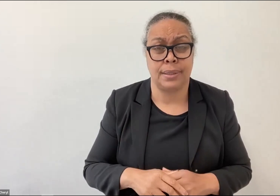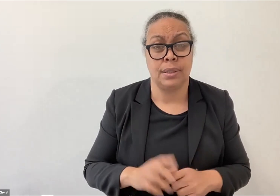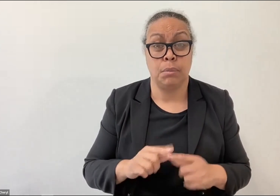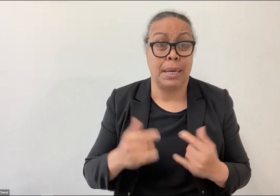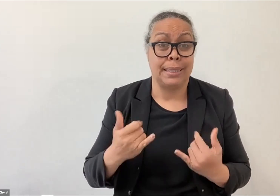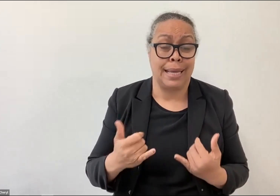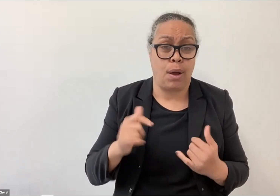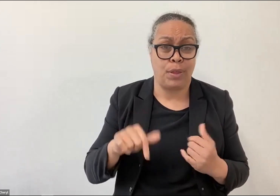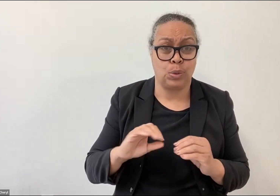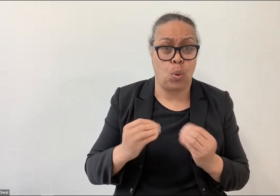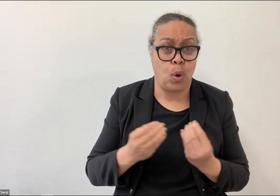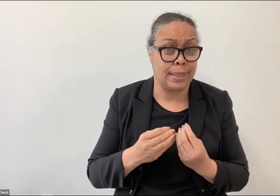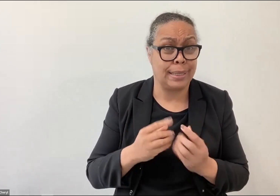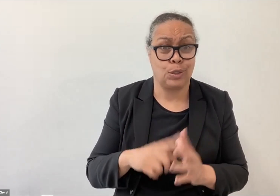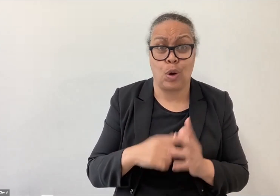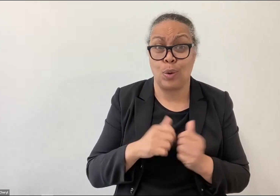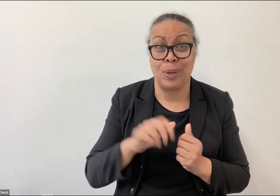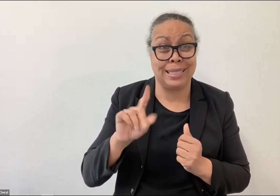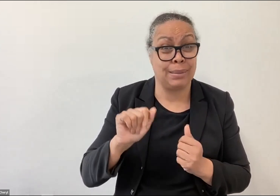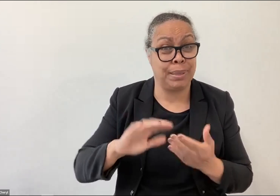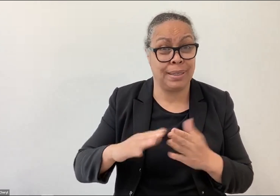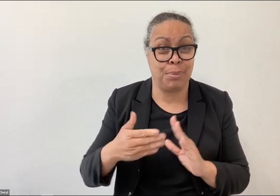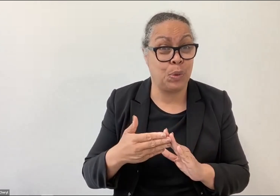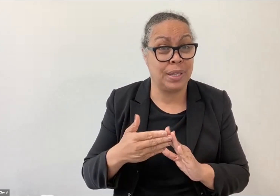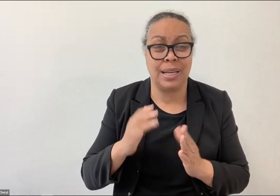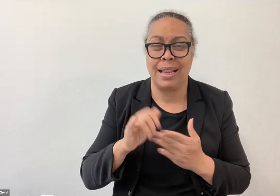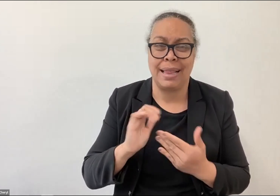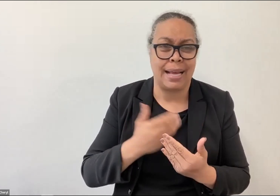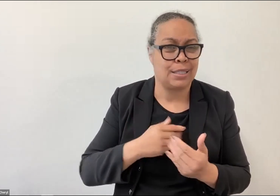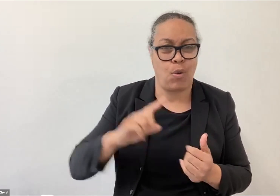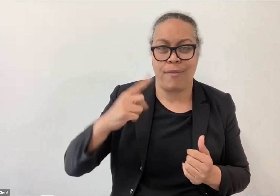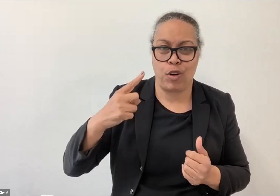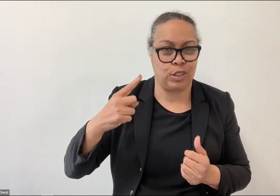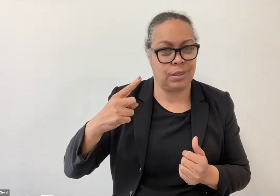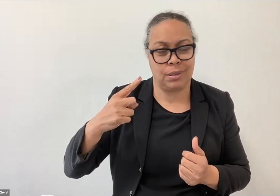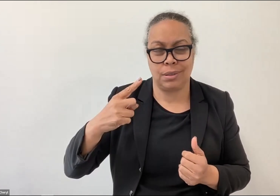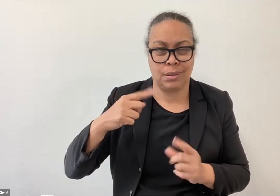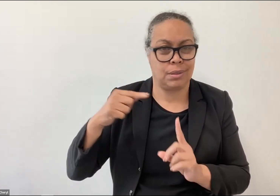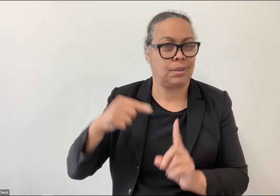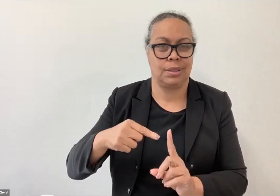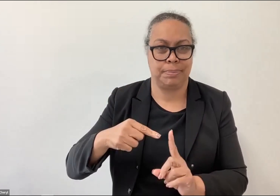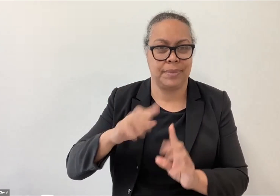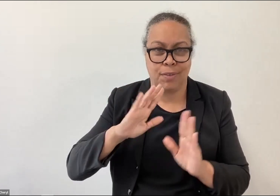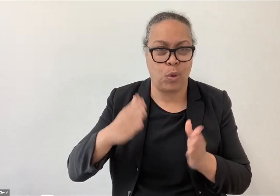But since we are an organization born out of the disability community, this was our absolute first point of order.